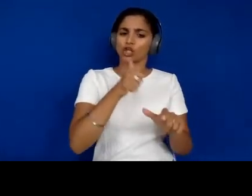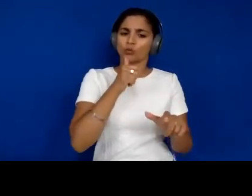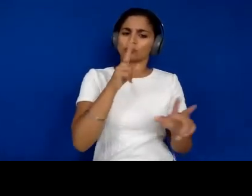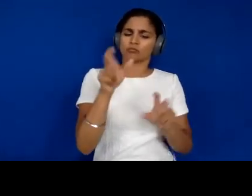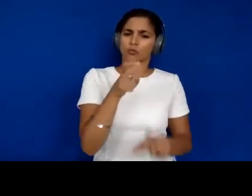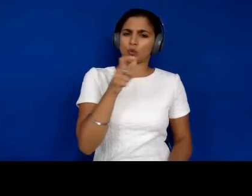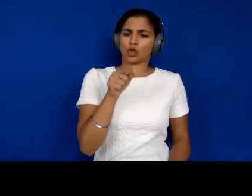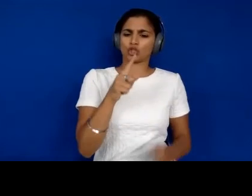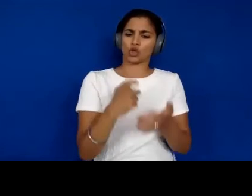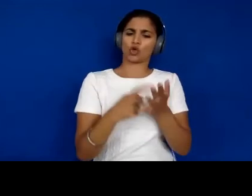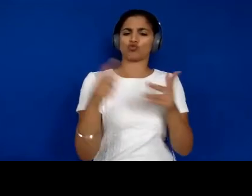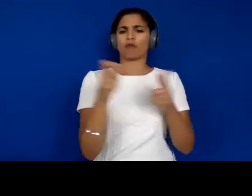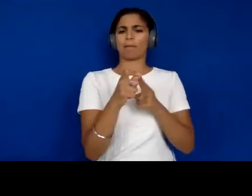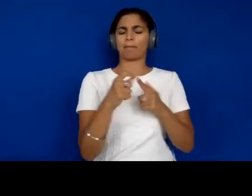discussing group theory it will be believed